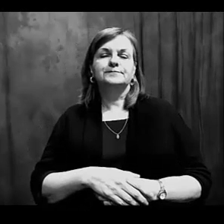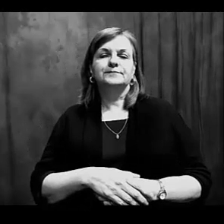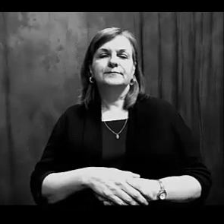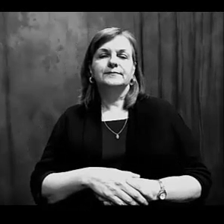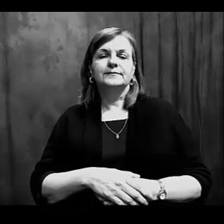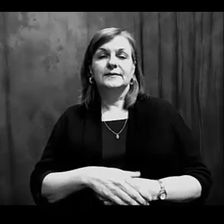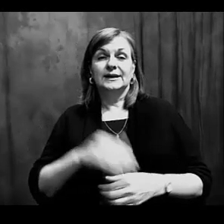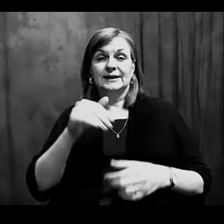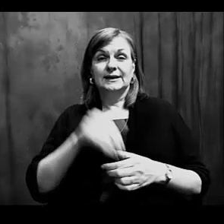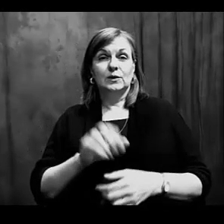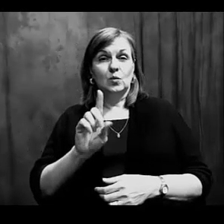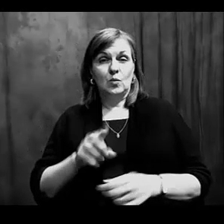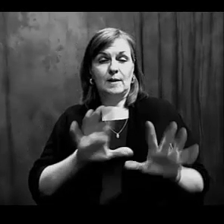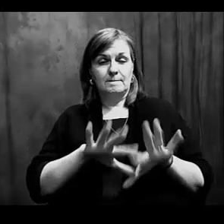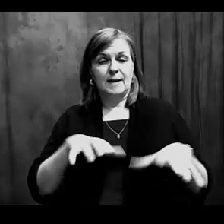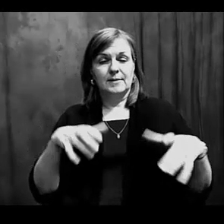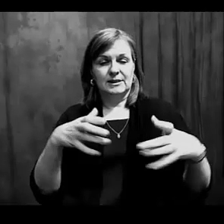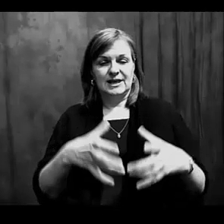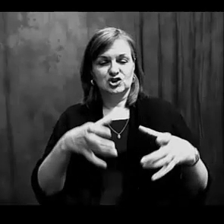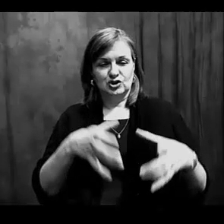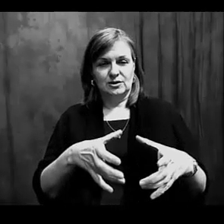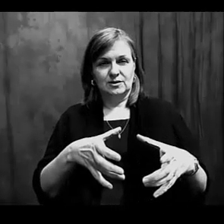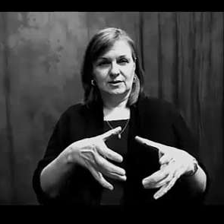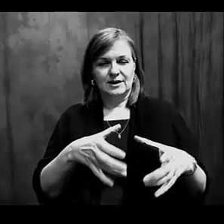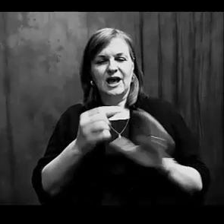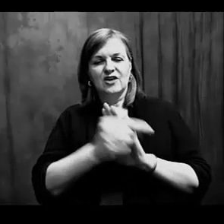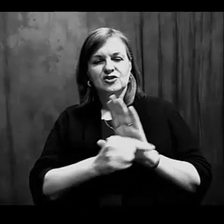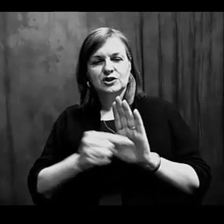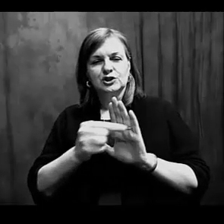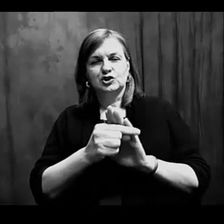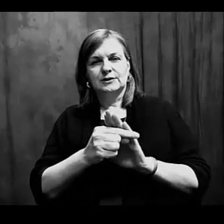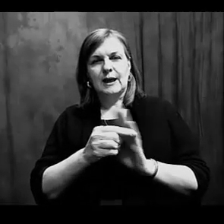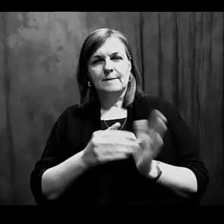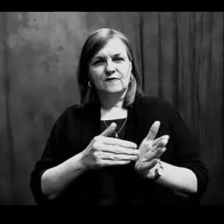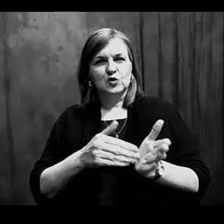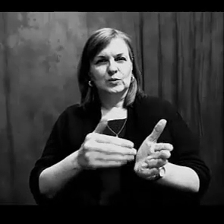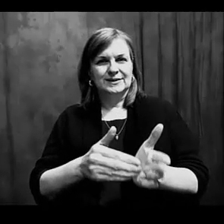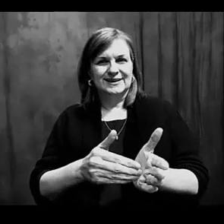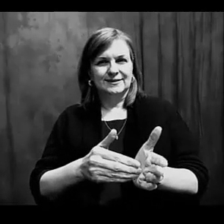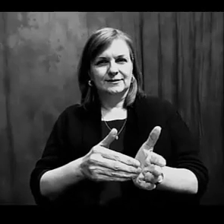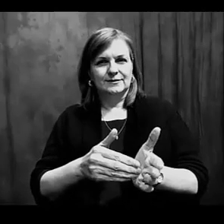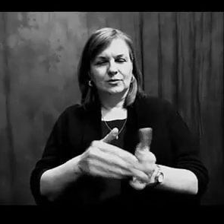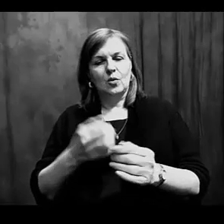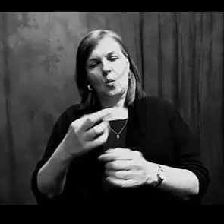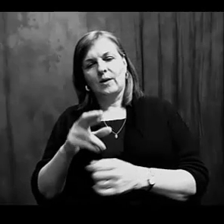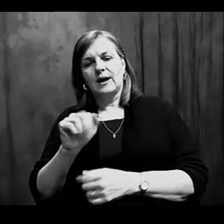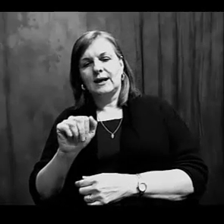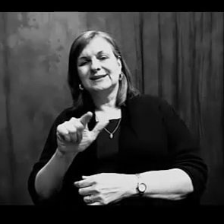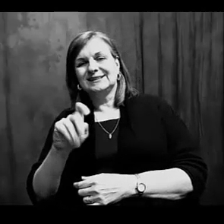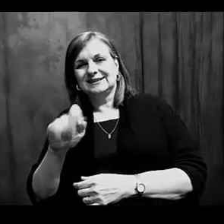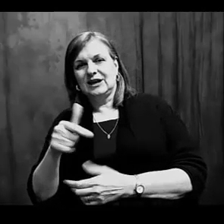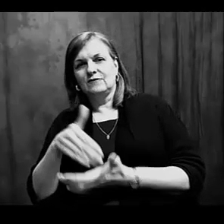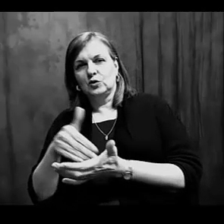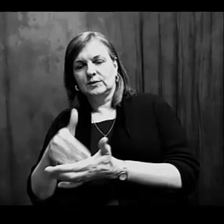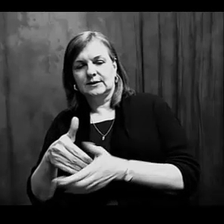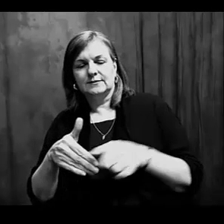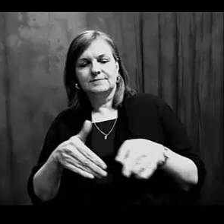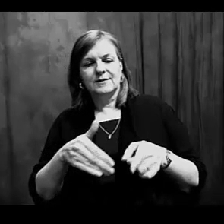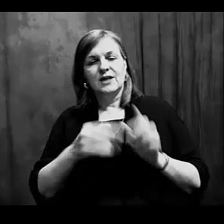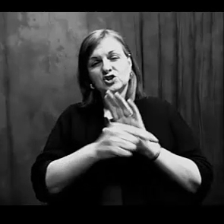in a population these allele or genotype frequencies